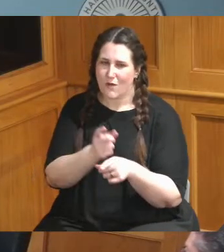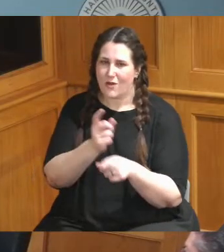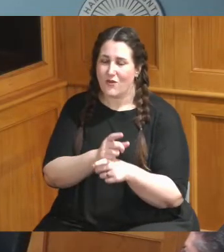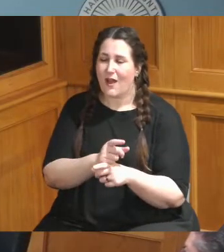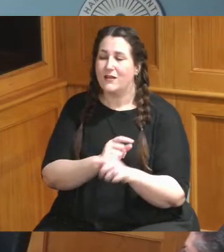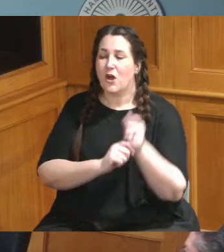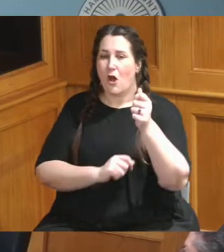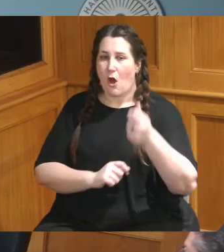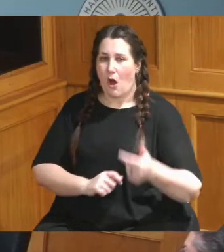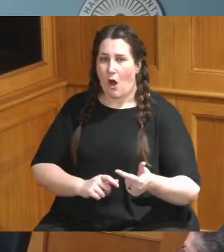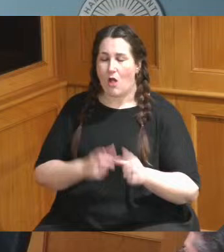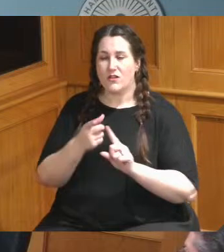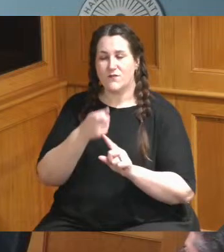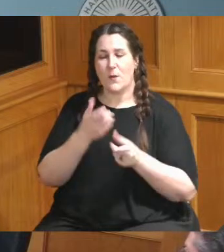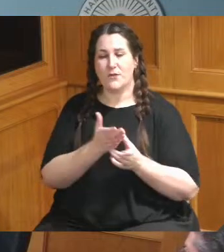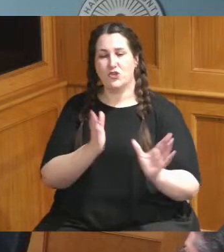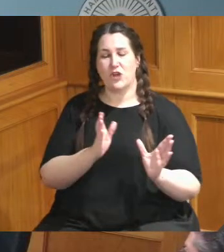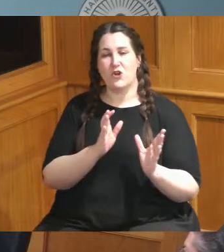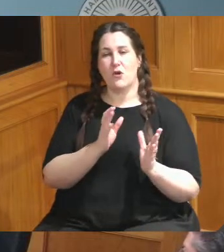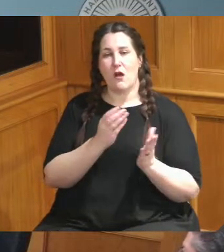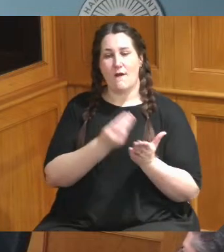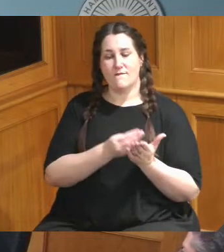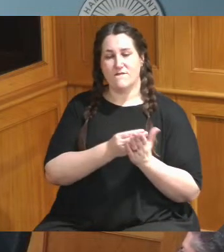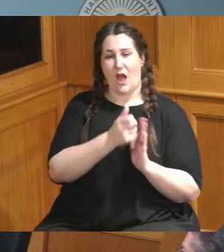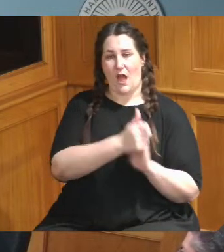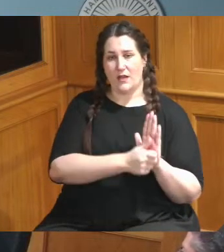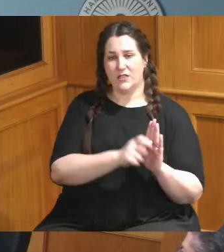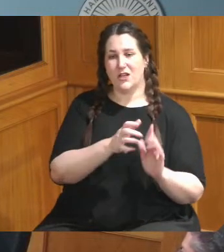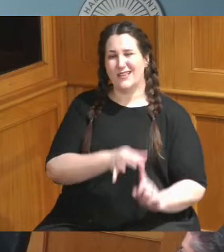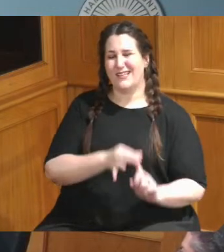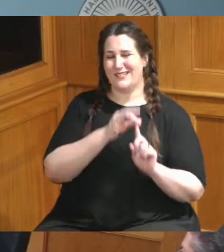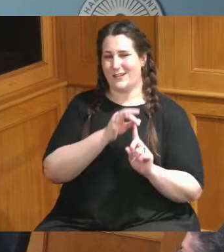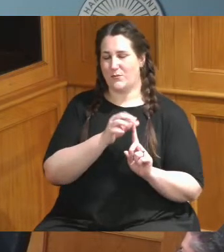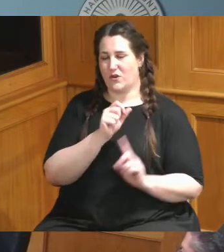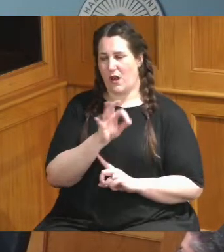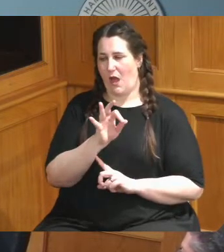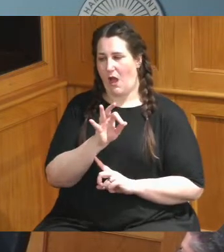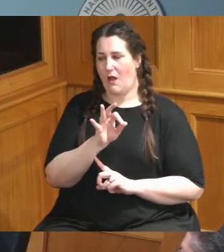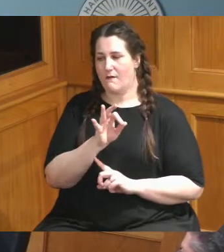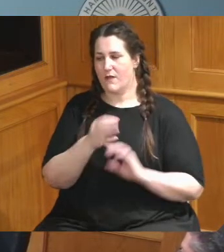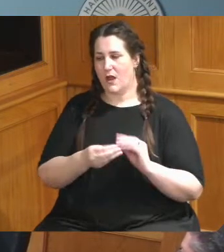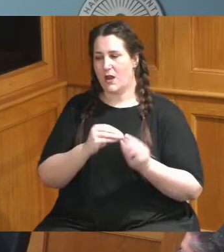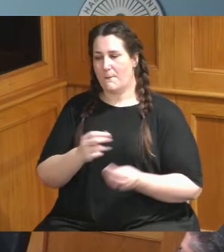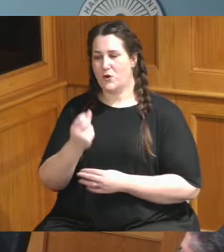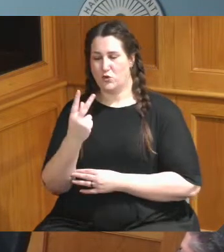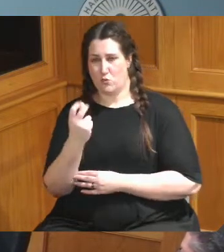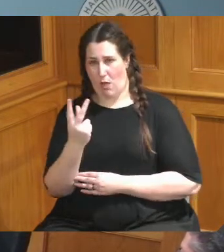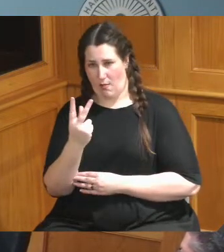me look like they would be general fund projects Commissioner with the exception of item number 12